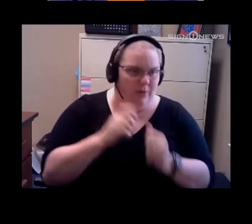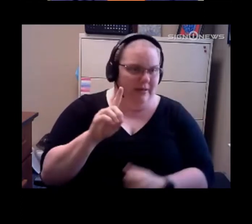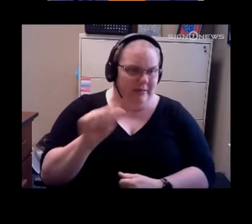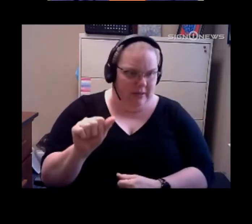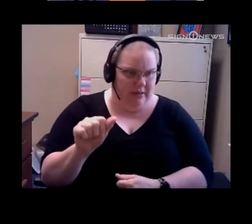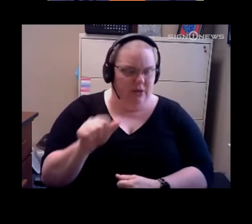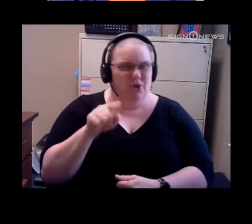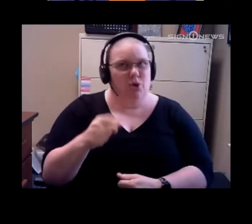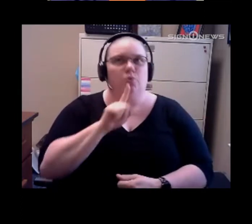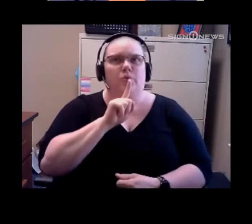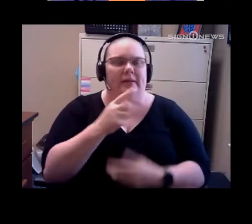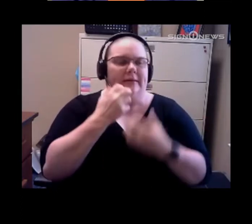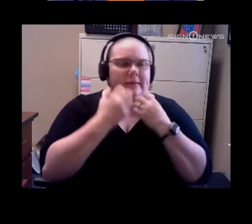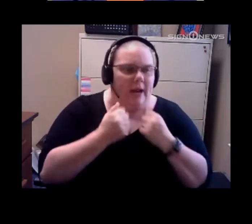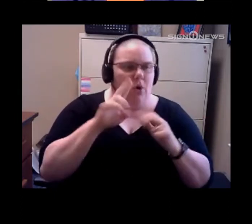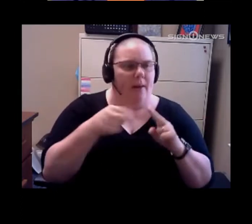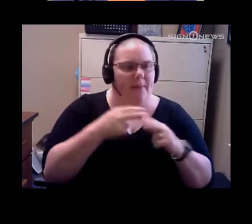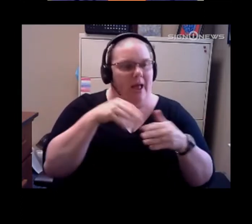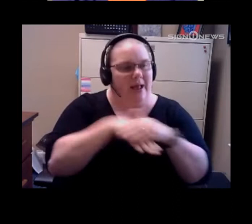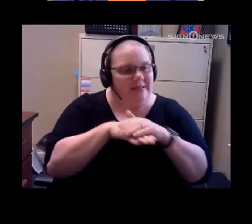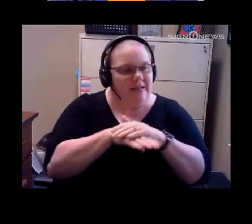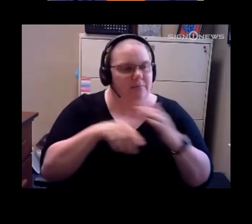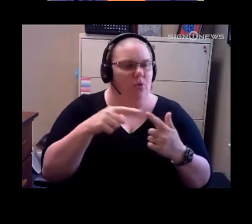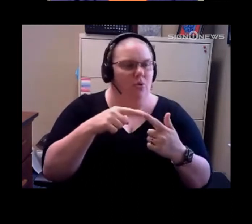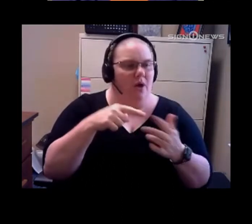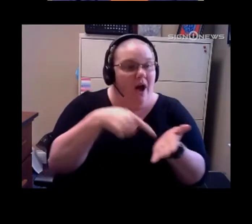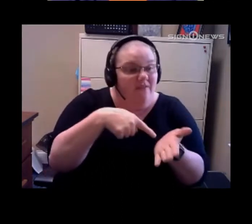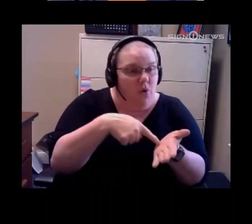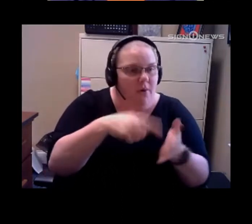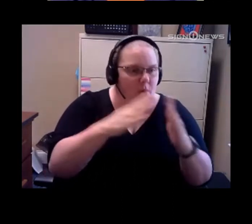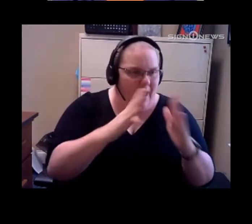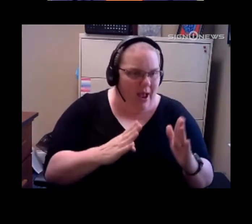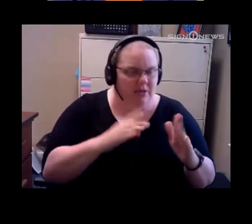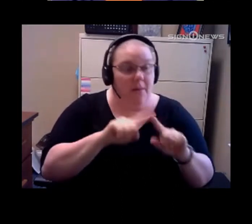really care about accessible affordable housing or you want every kid with a disability to get